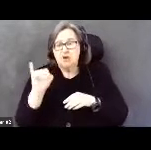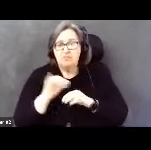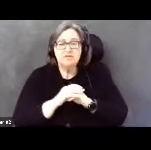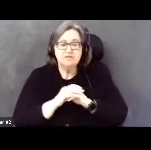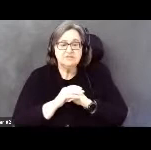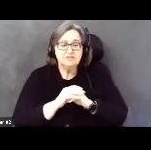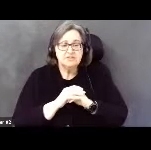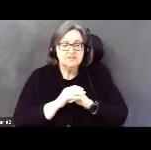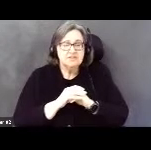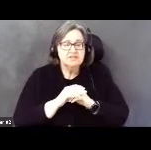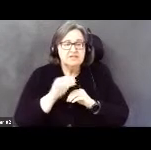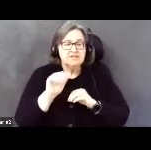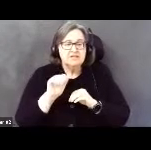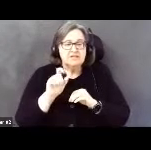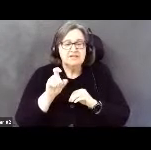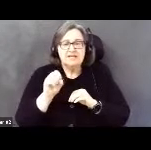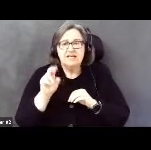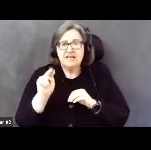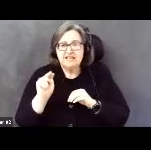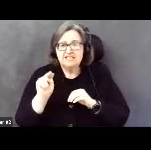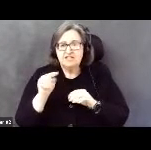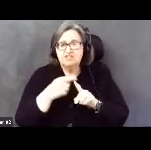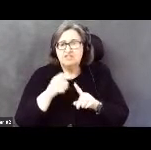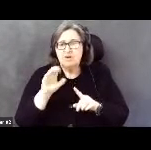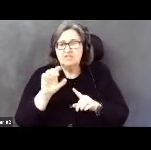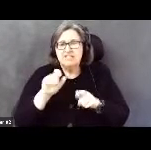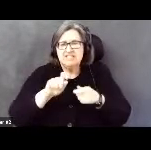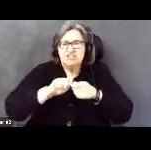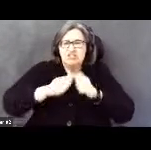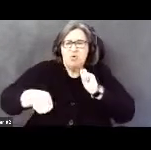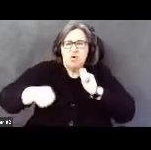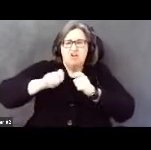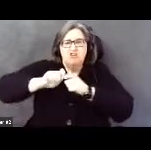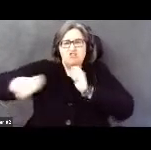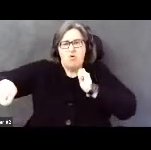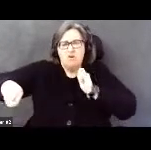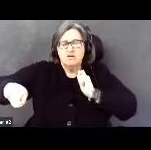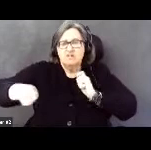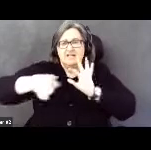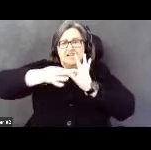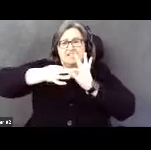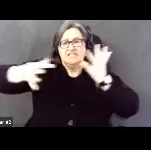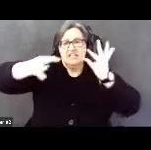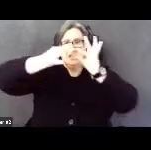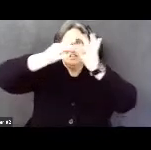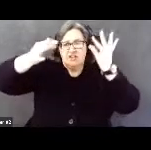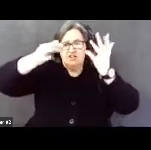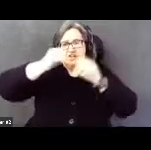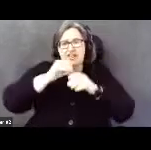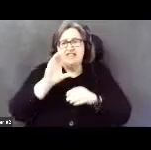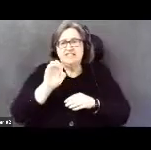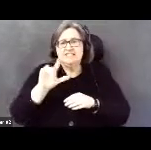The axons themselves can be torn apart, causing disconnection in the cells themselves. And